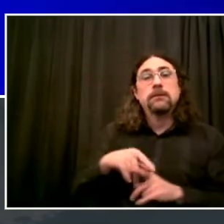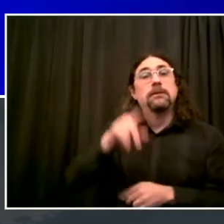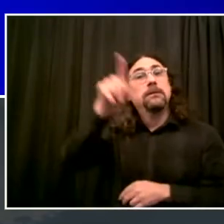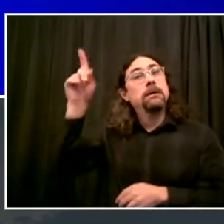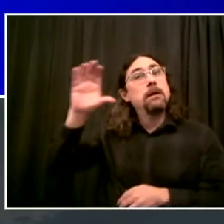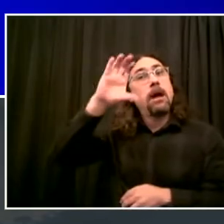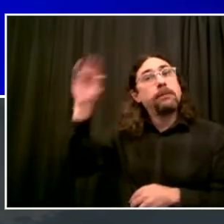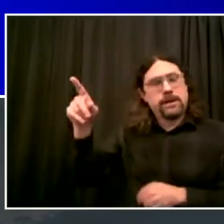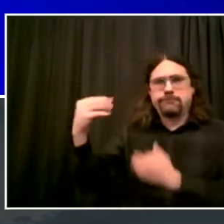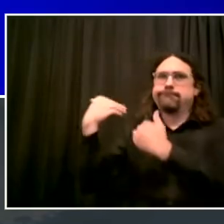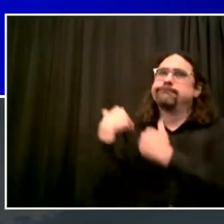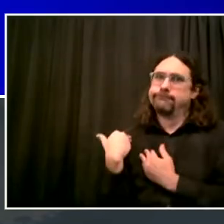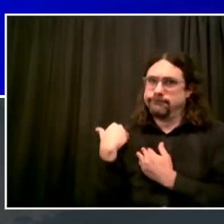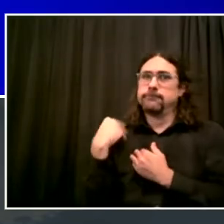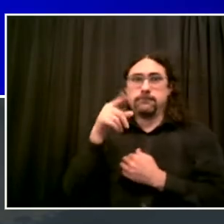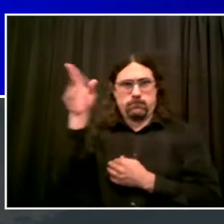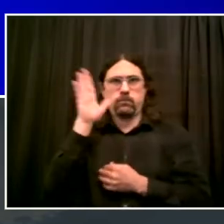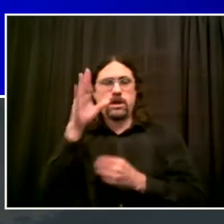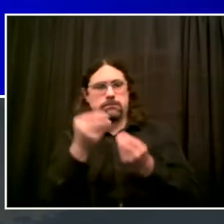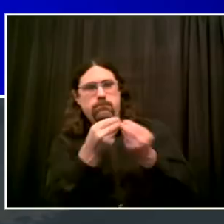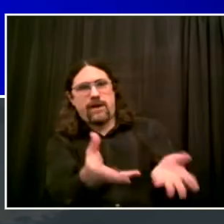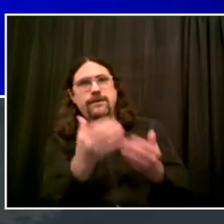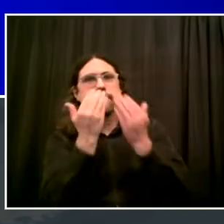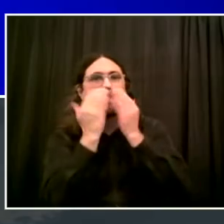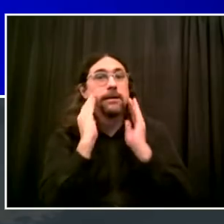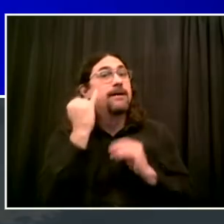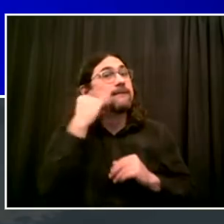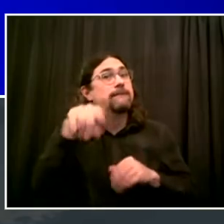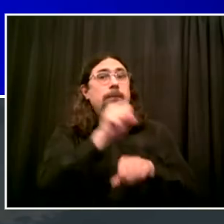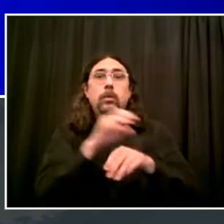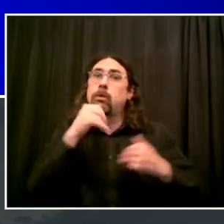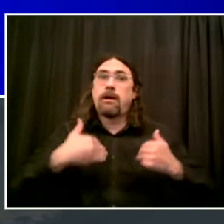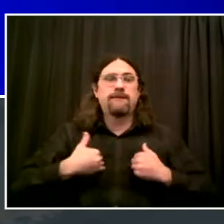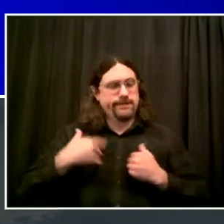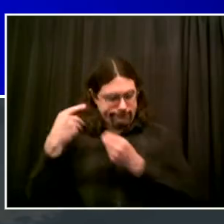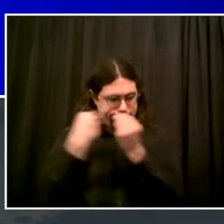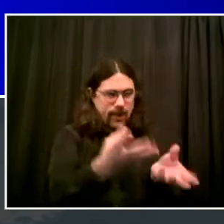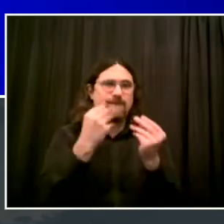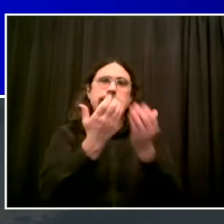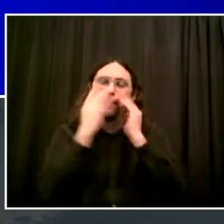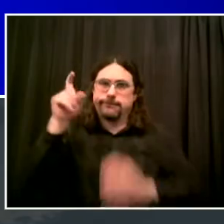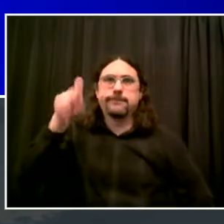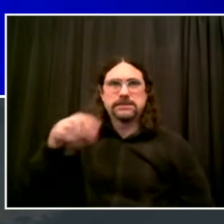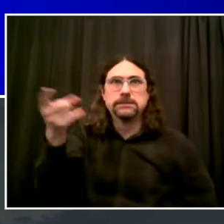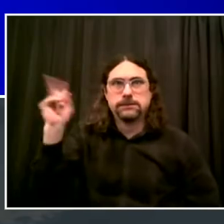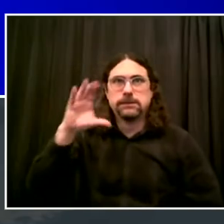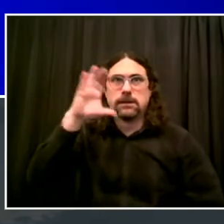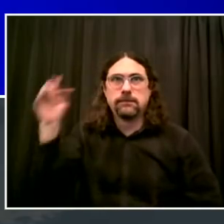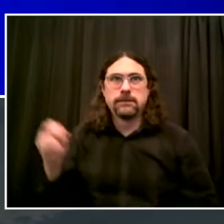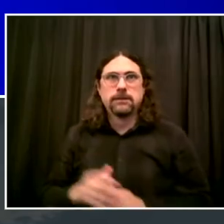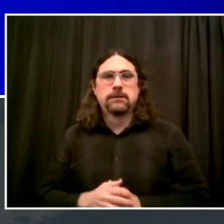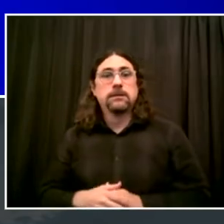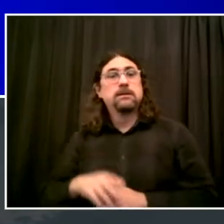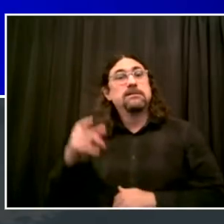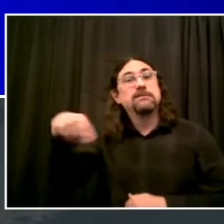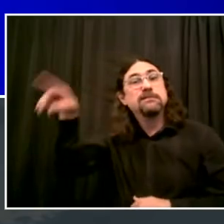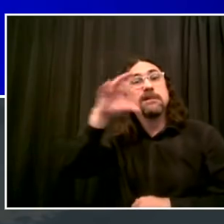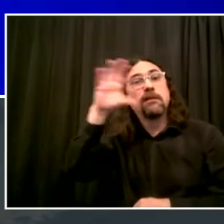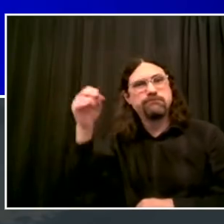IMPORTANT TO MAKE SURE THAT EVERY FAMILY HAS ONE. HYGIENE, REGULAR